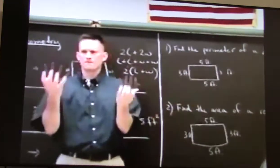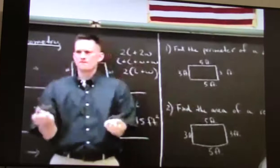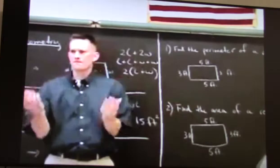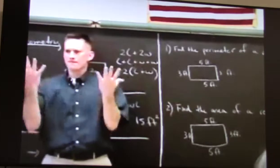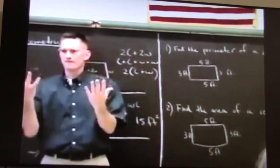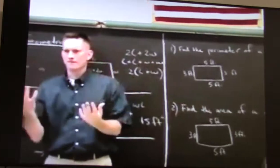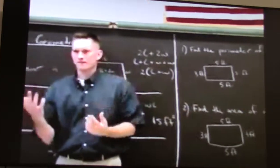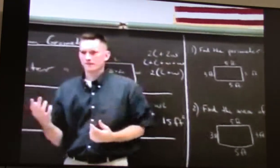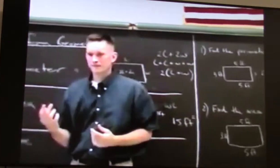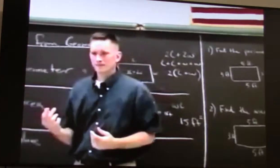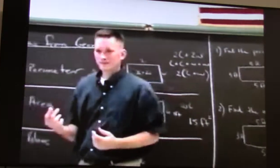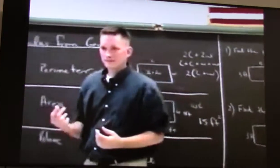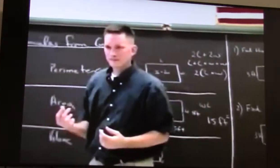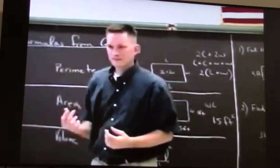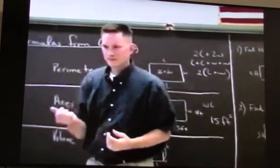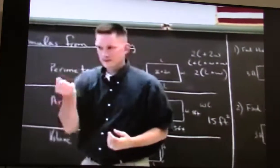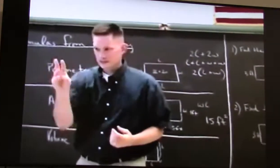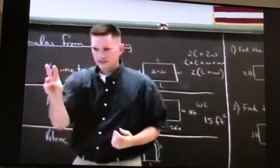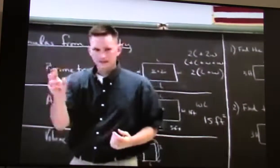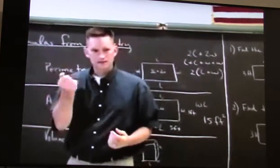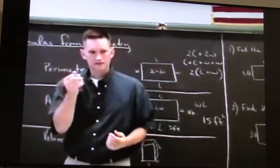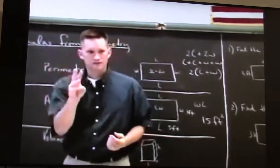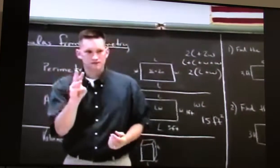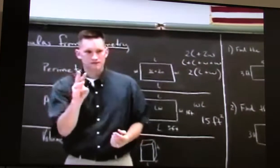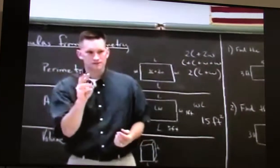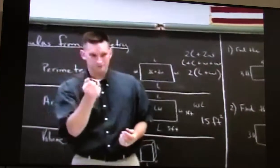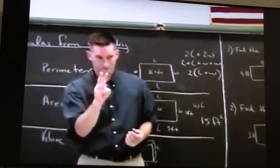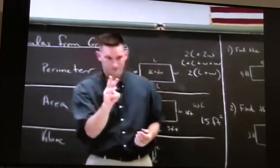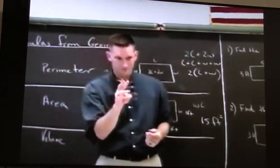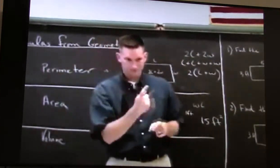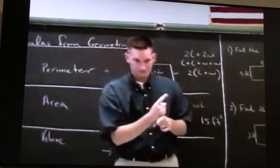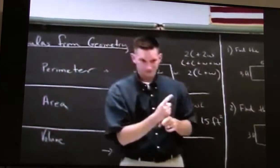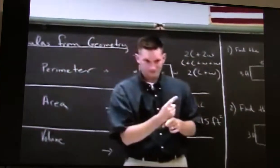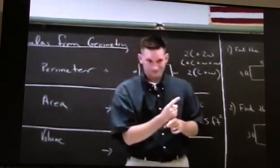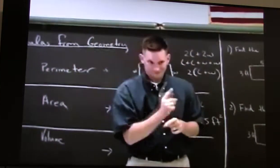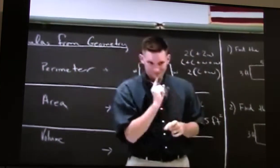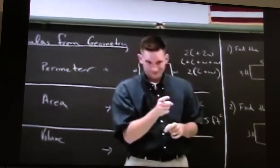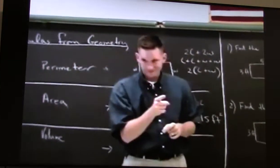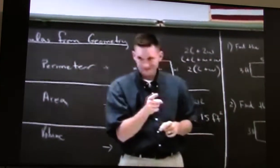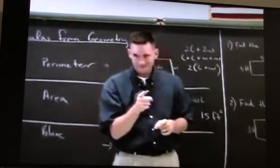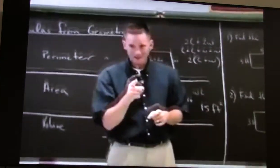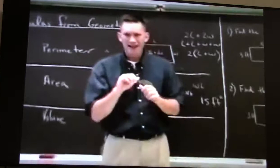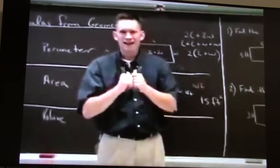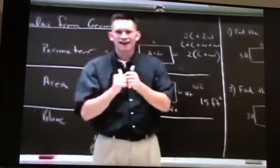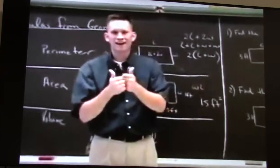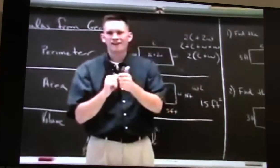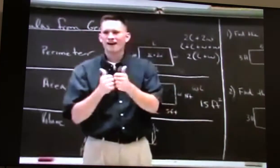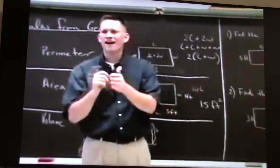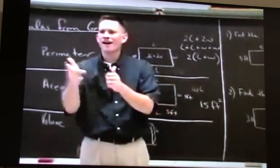So for the first one, its finding the parameter. Do you know the answer?